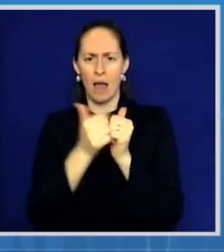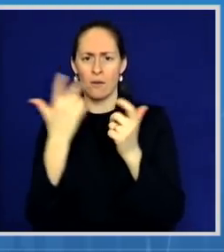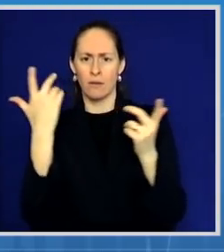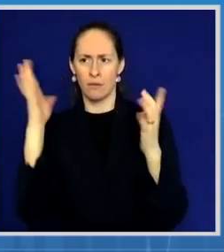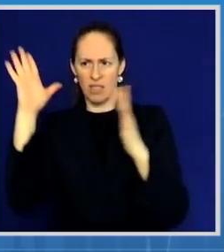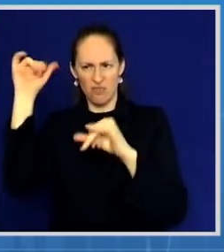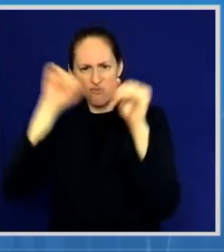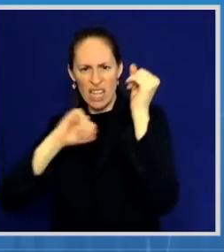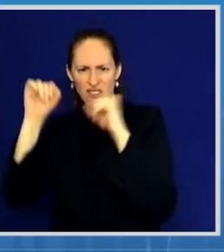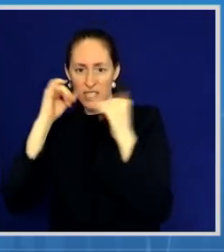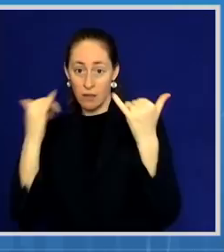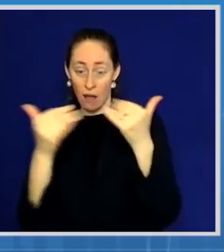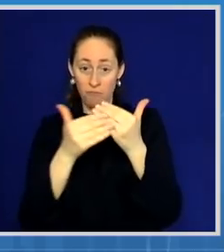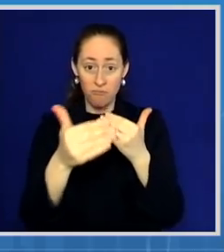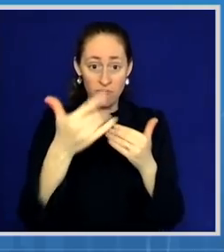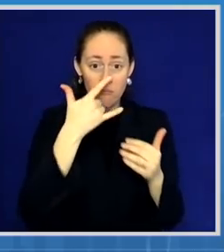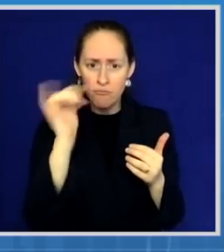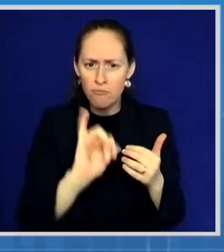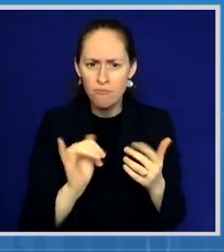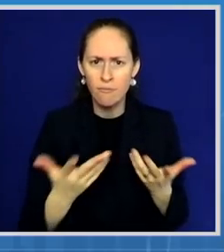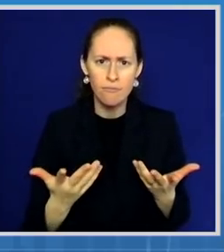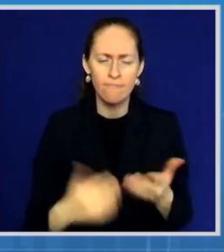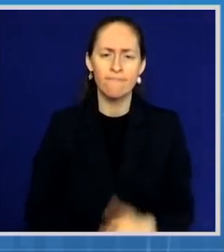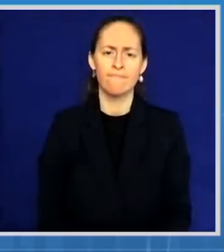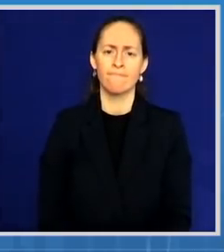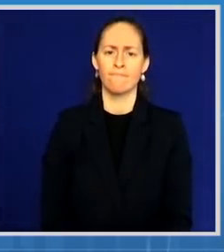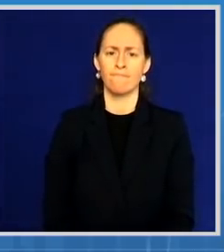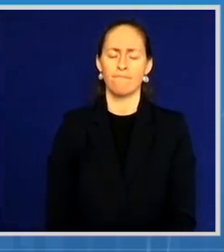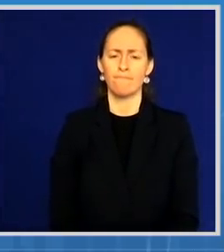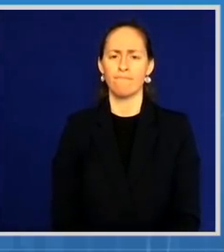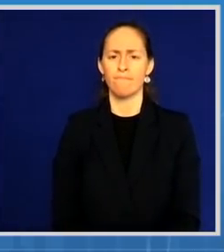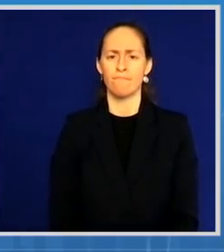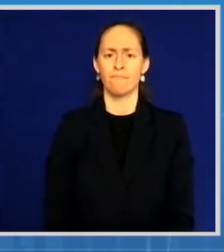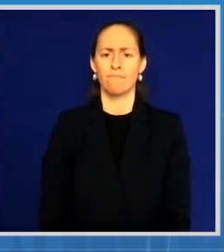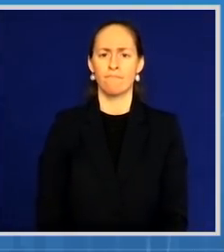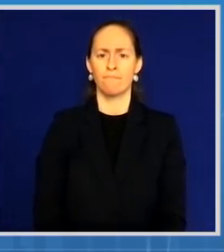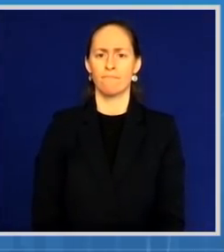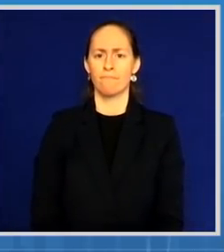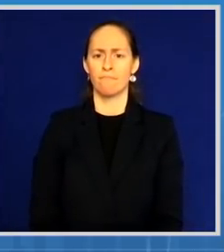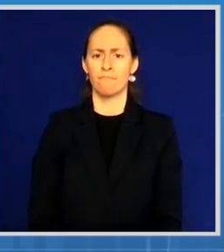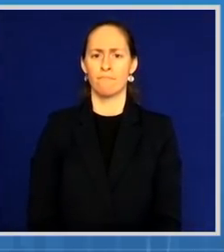and then Dr. Murthy, if you want to add on here. In this next phase,